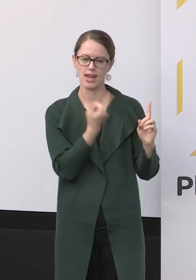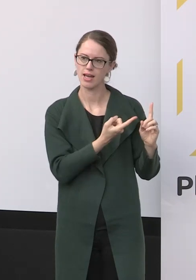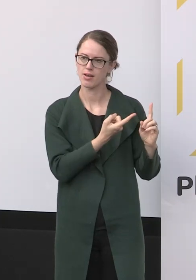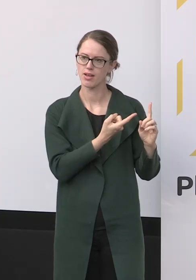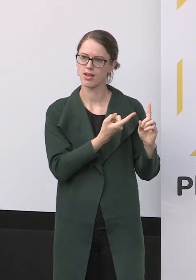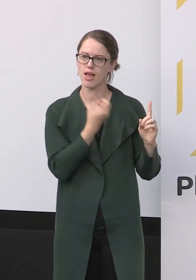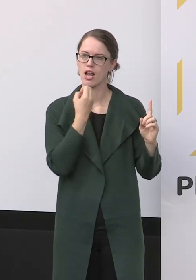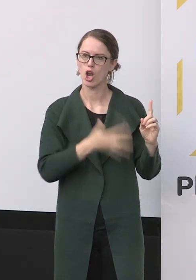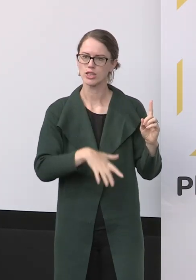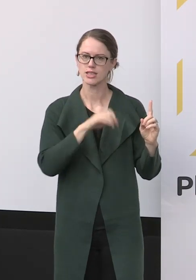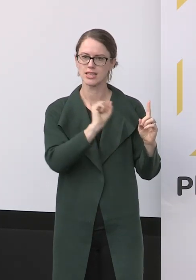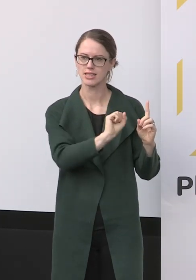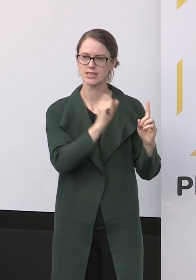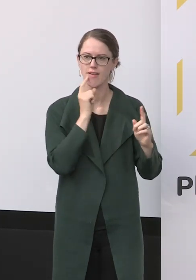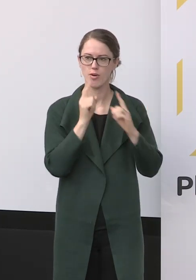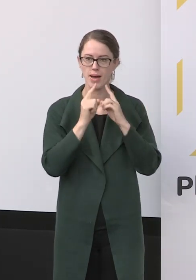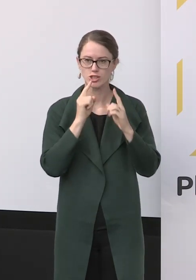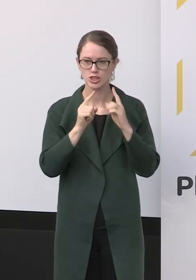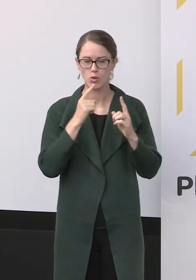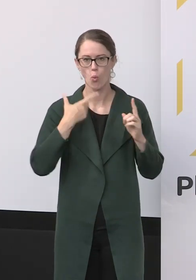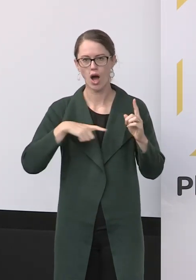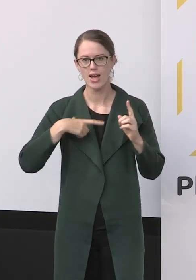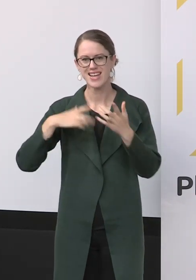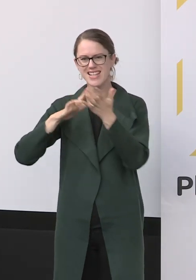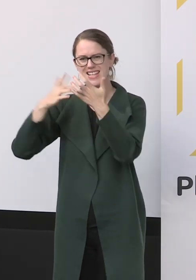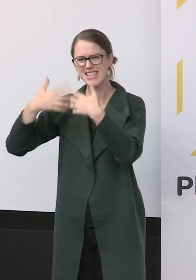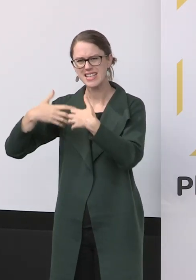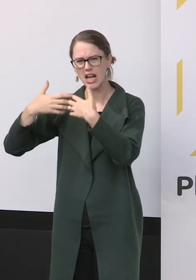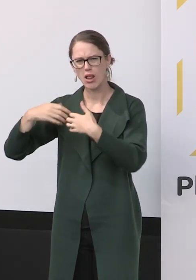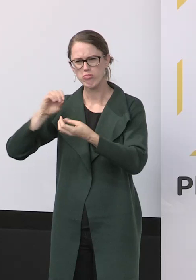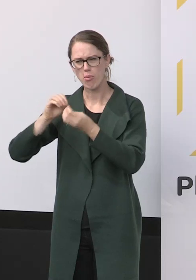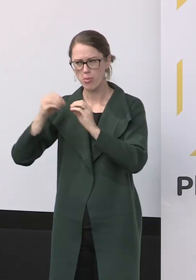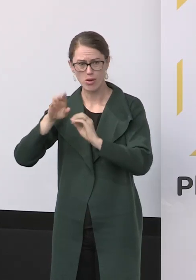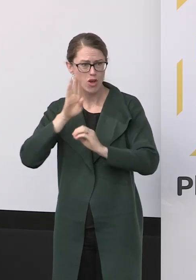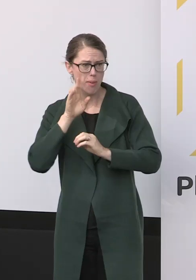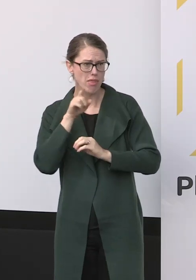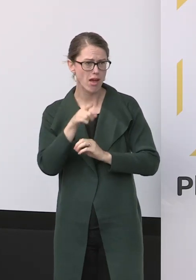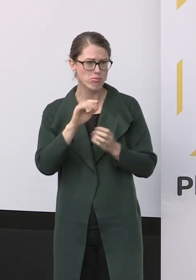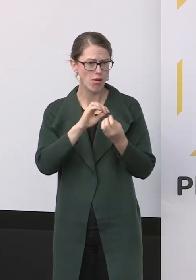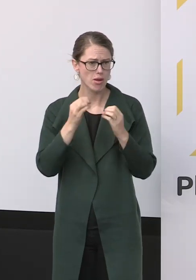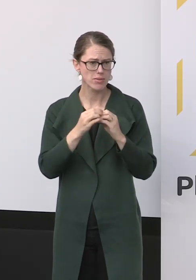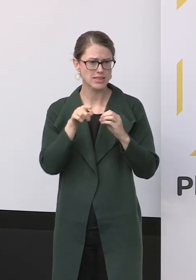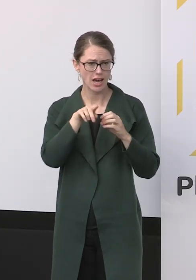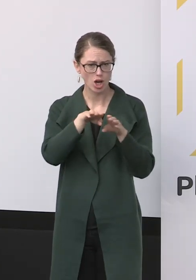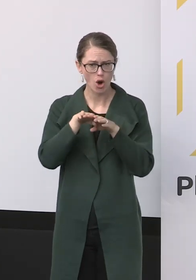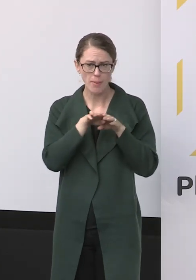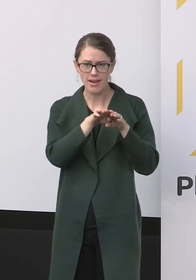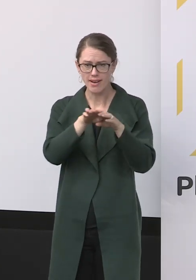says he was rung by Healthline three separate times telling him that they lost his information and it was due to